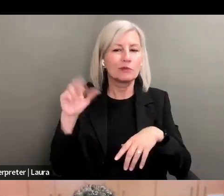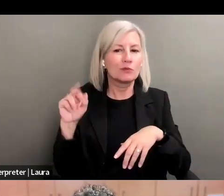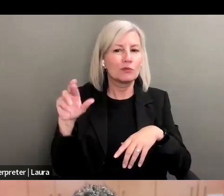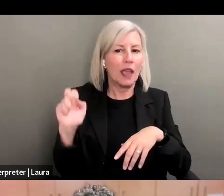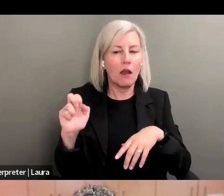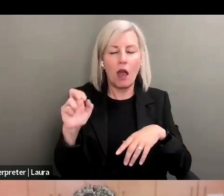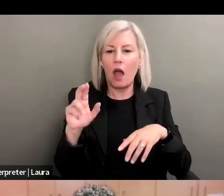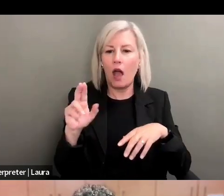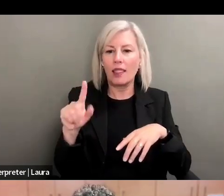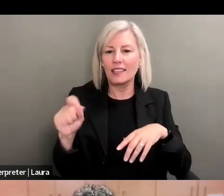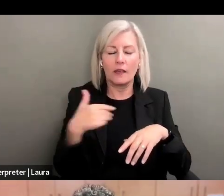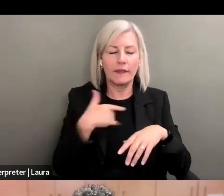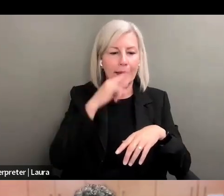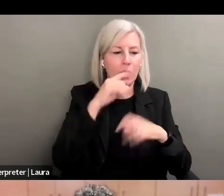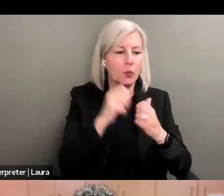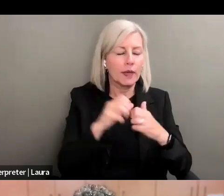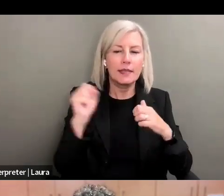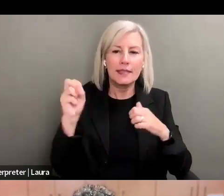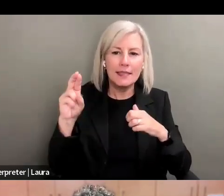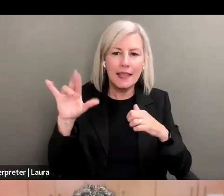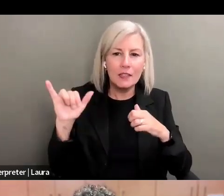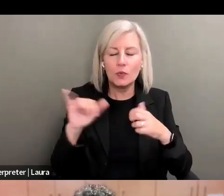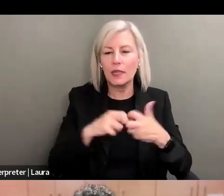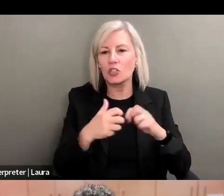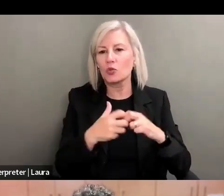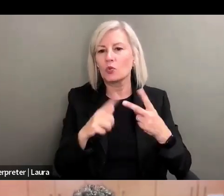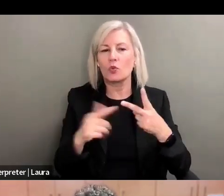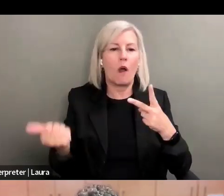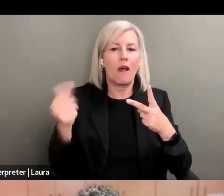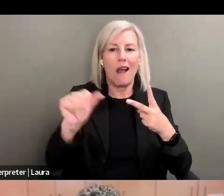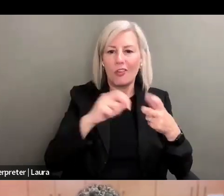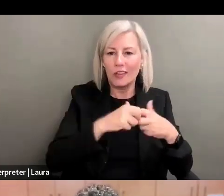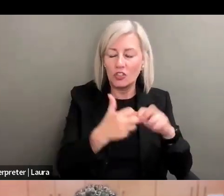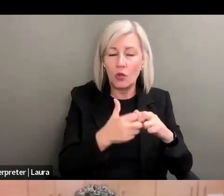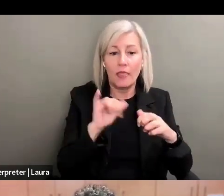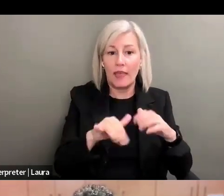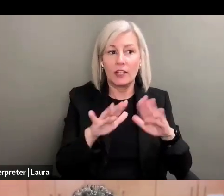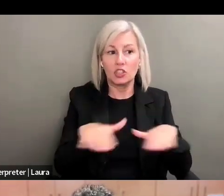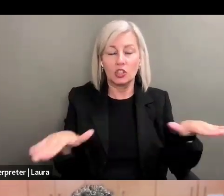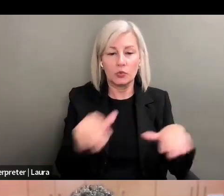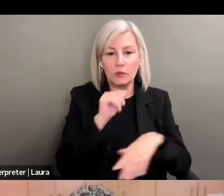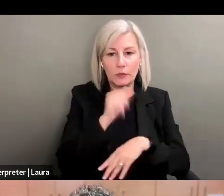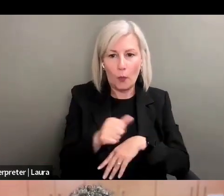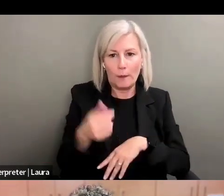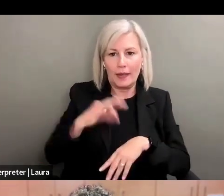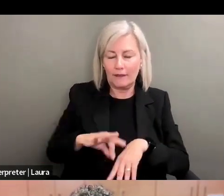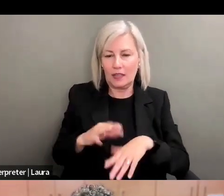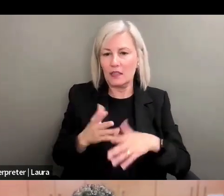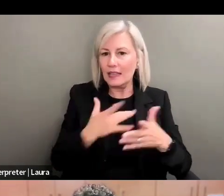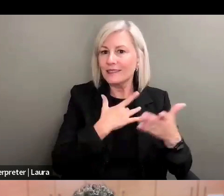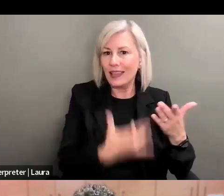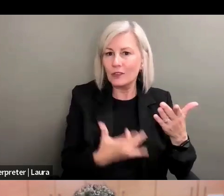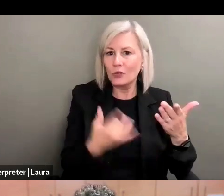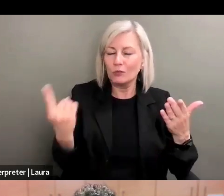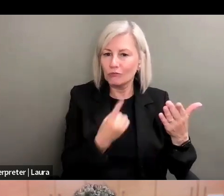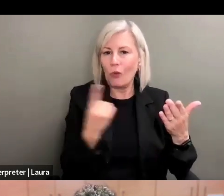sensory issues or other issues that children don't benefit from these devices.